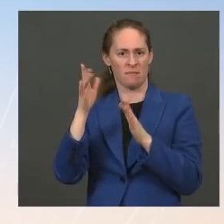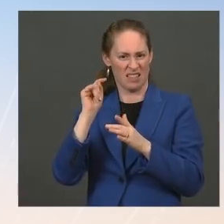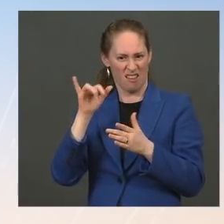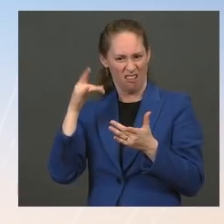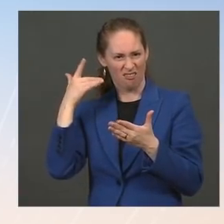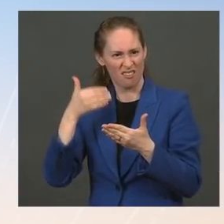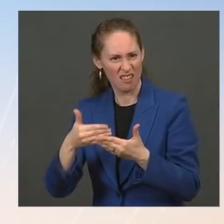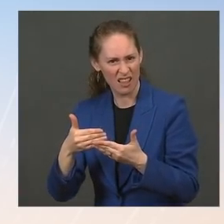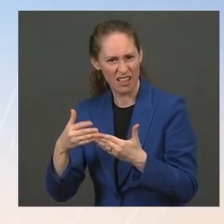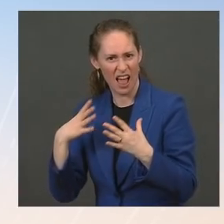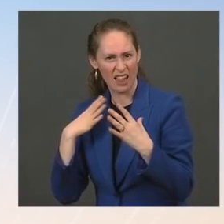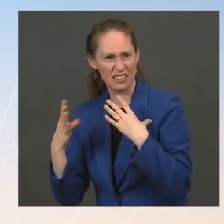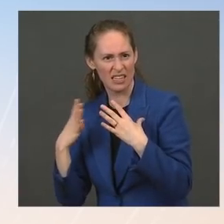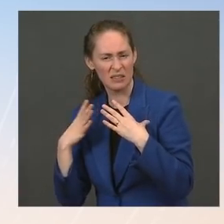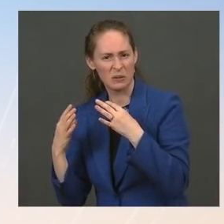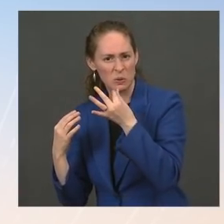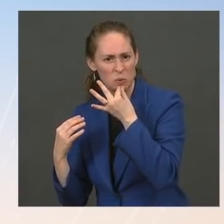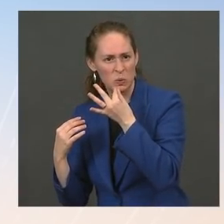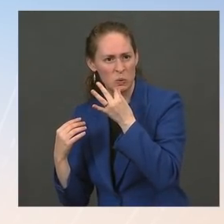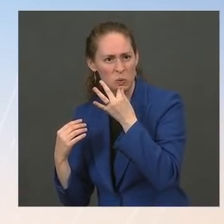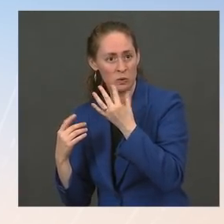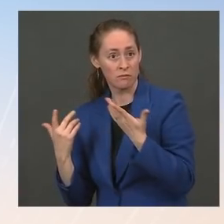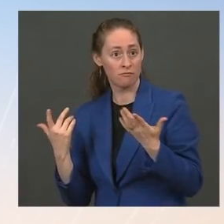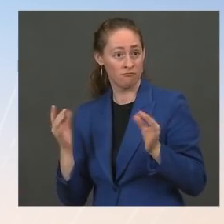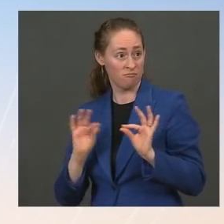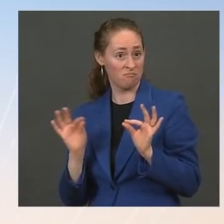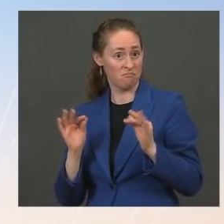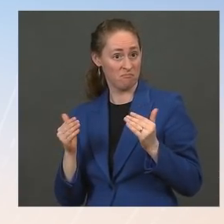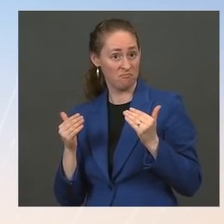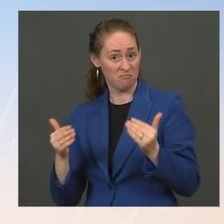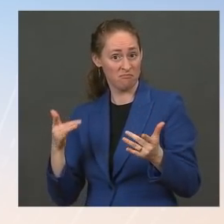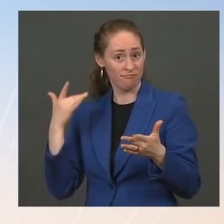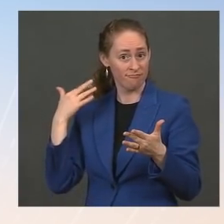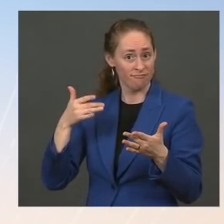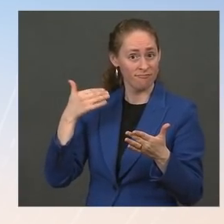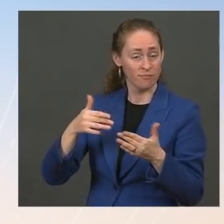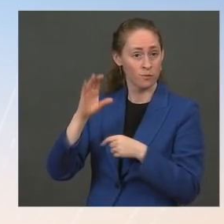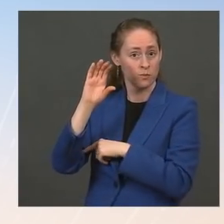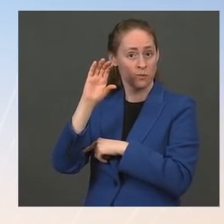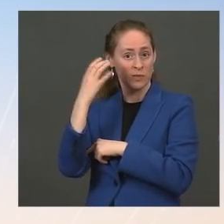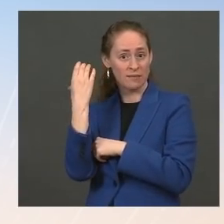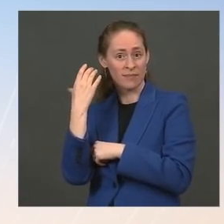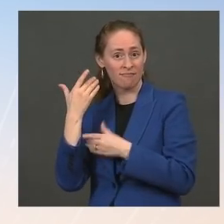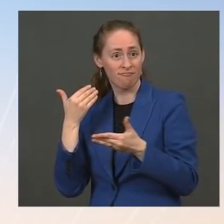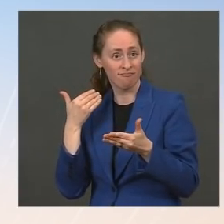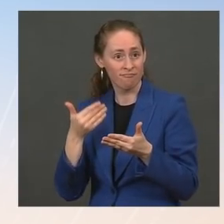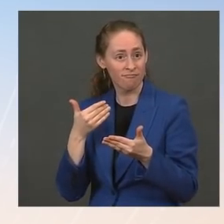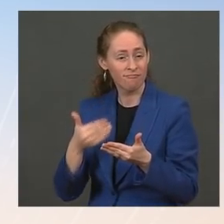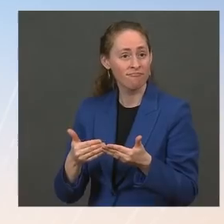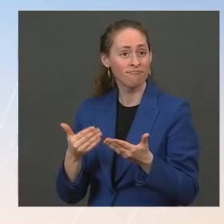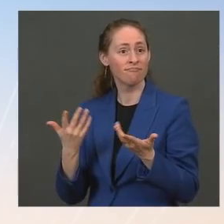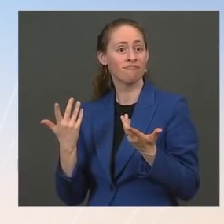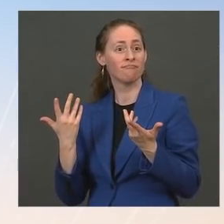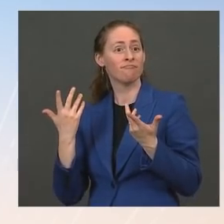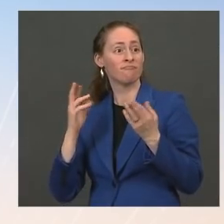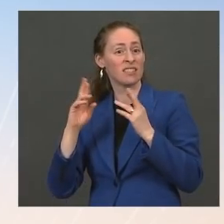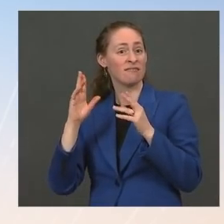with their Christmas plans and travel plans if that information is still two weeks away? Ms. Psaki: Well, nothing has changed